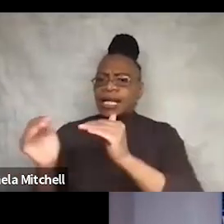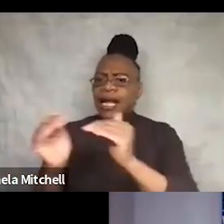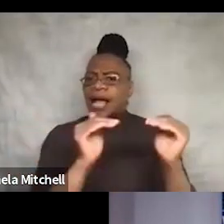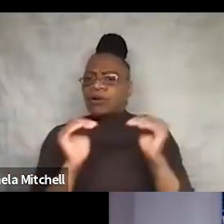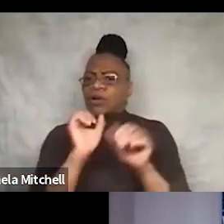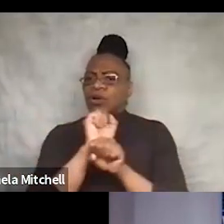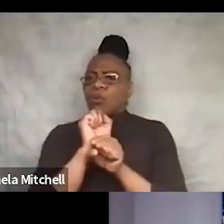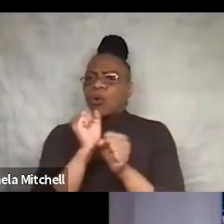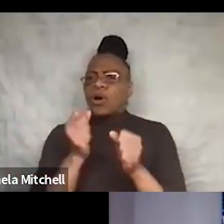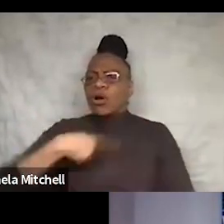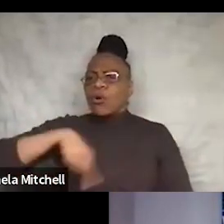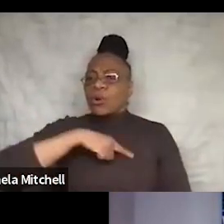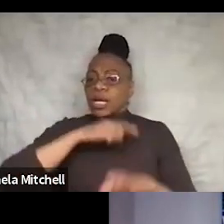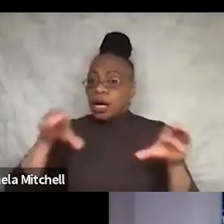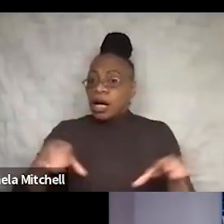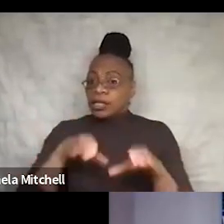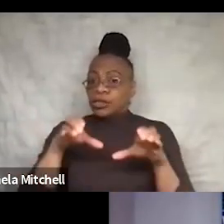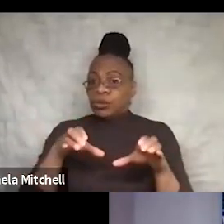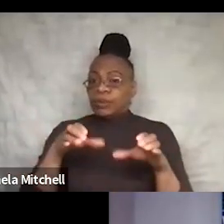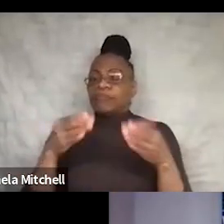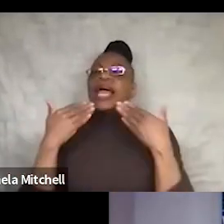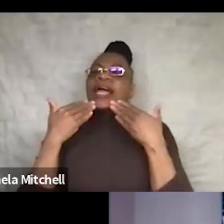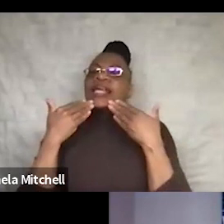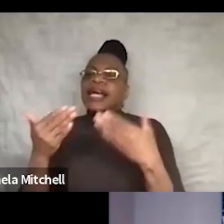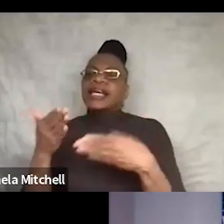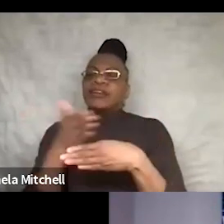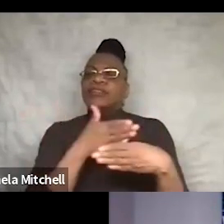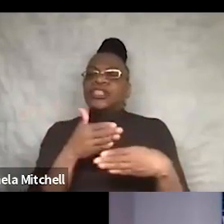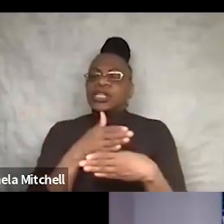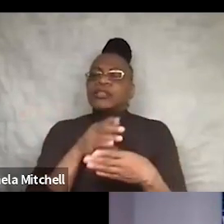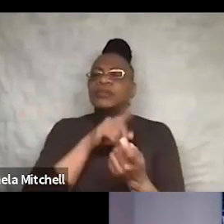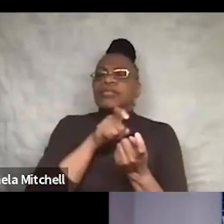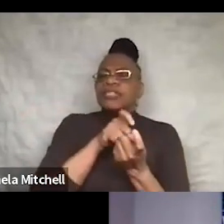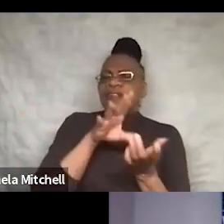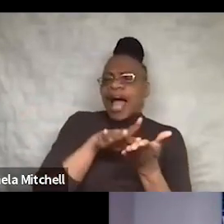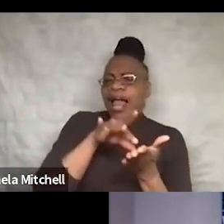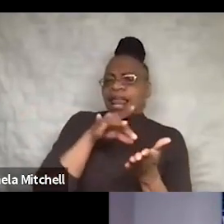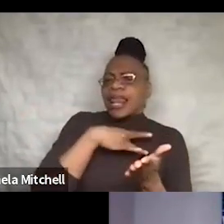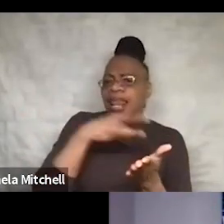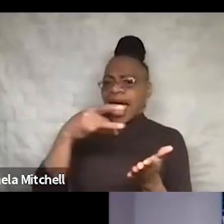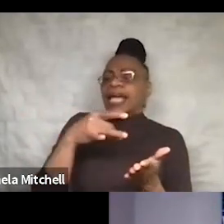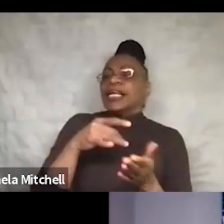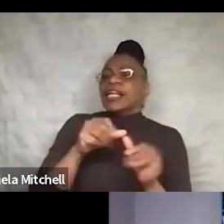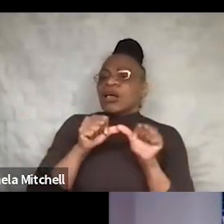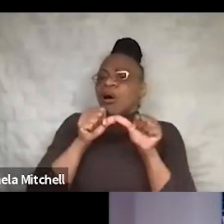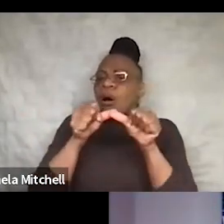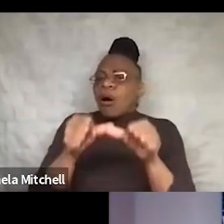Thank you so much for sharing that. And I particularly appreciate kind of that ongoing learning because I think, you know, something that we see